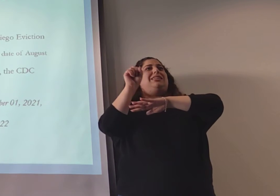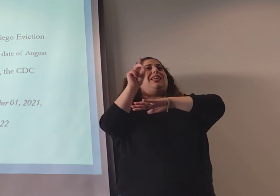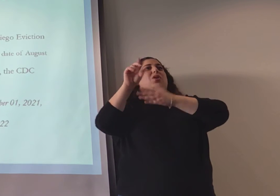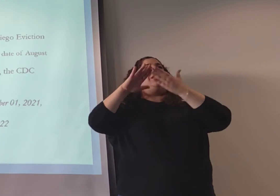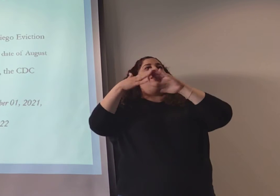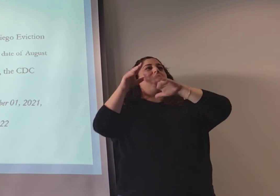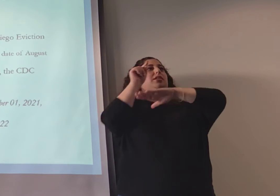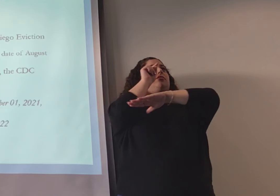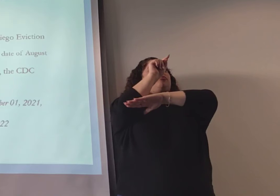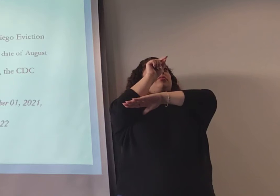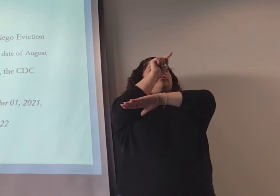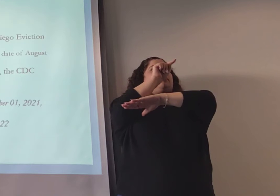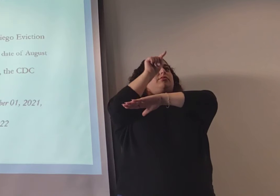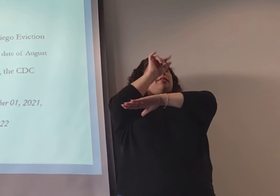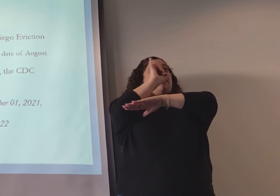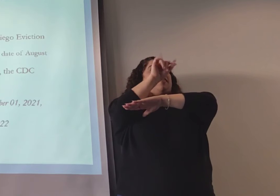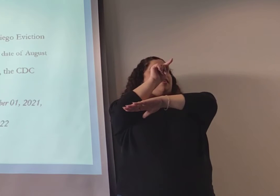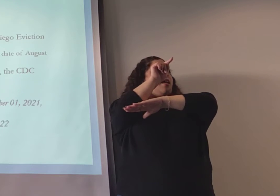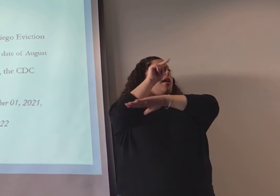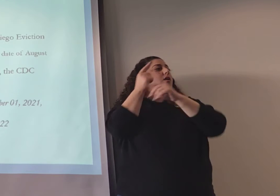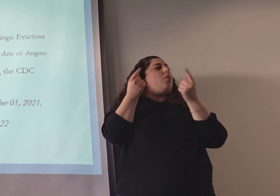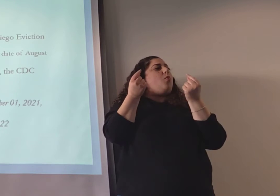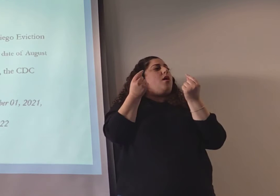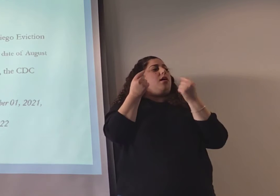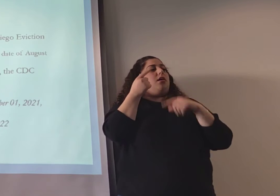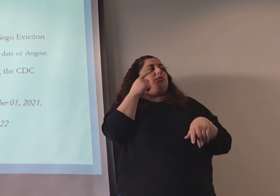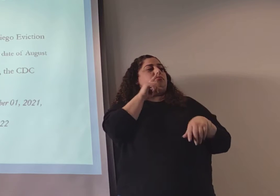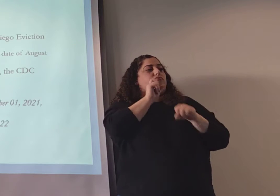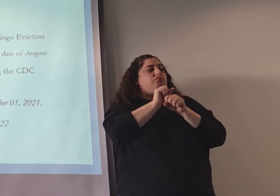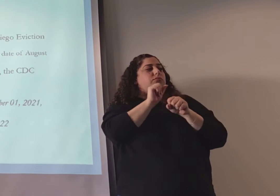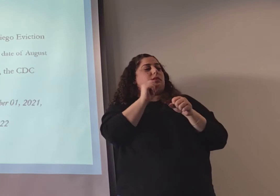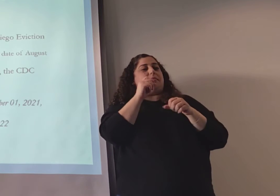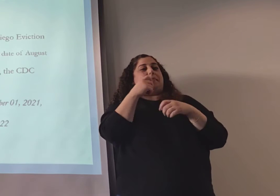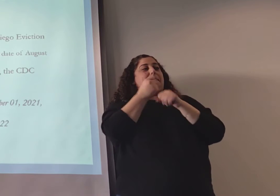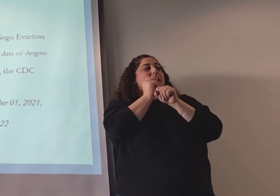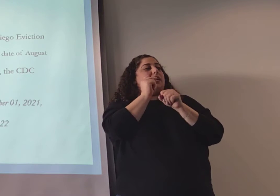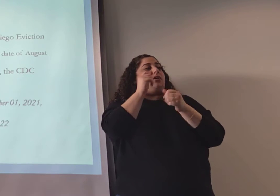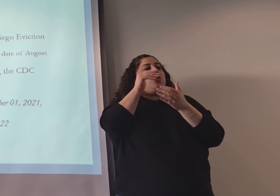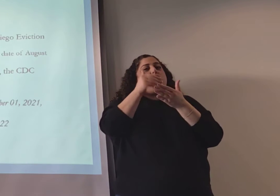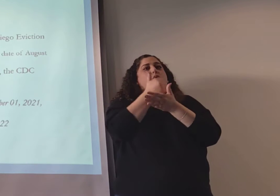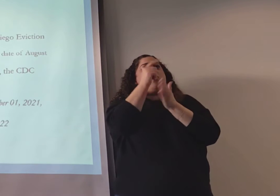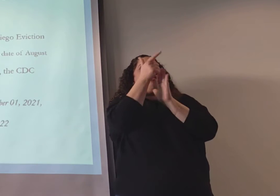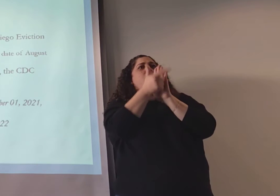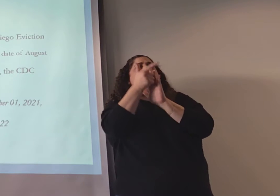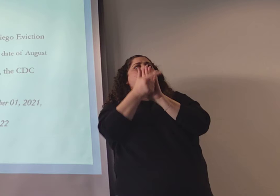All these laws apply to very limited circumstances.